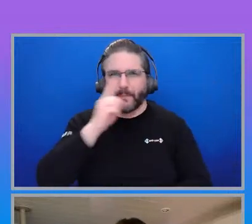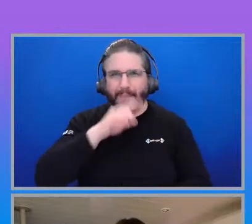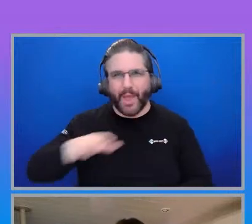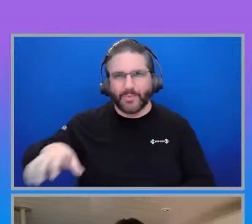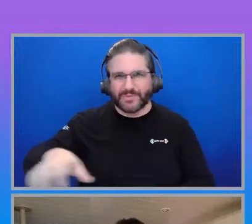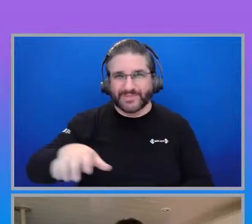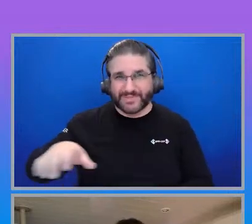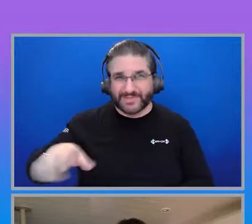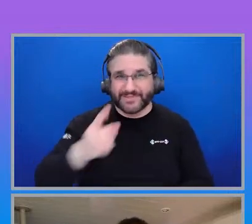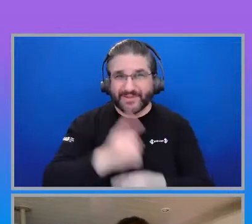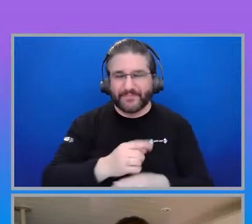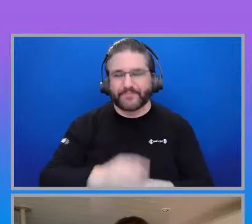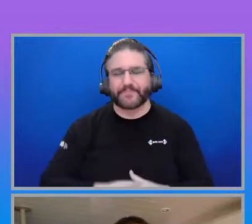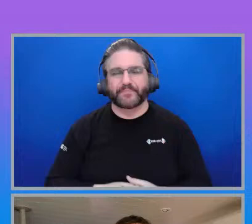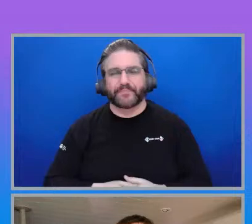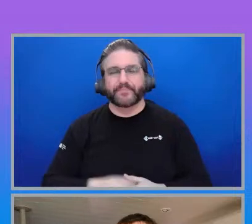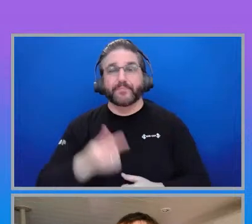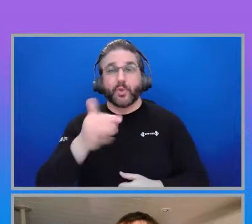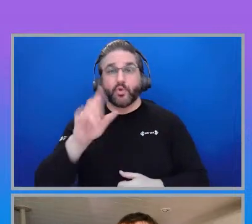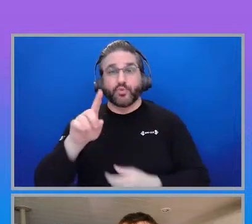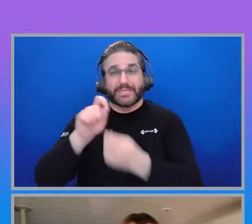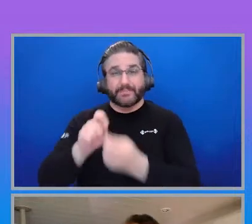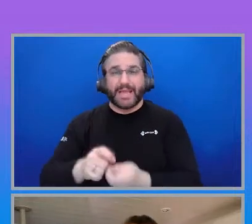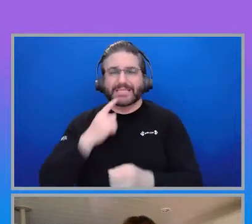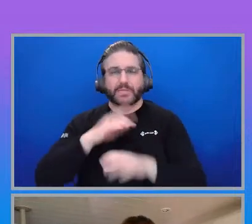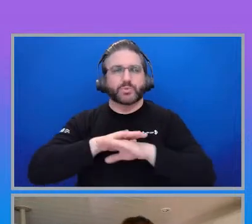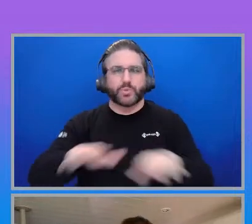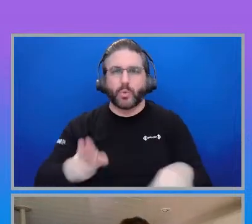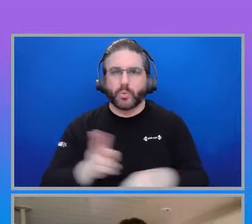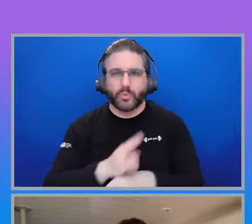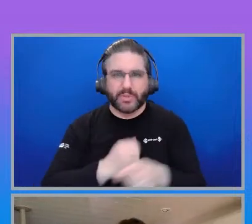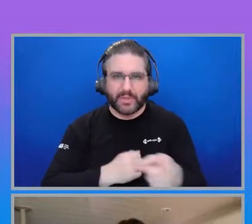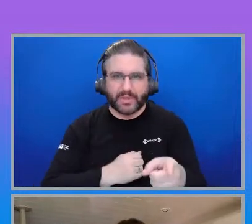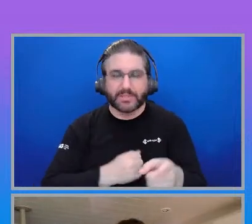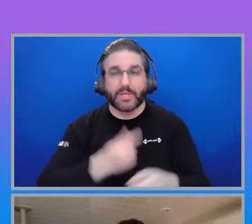the grid spec tells us we shouldn't do this. It says that